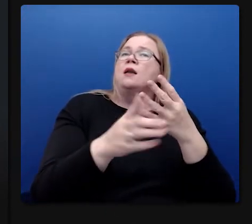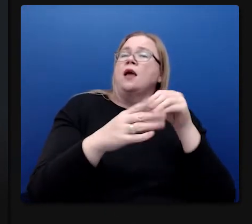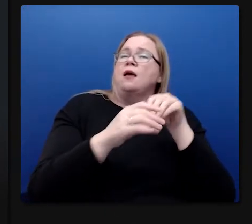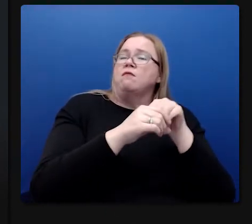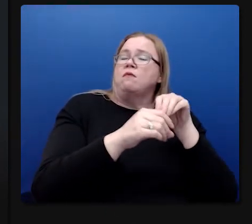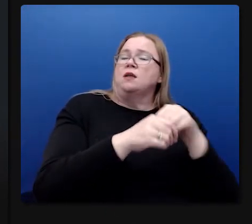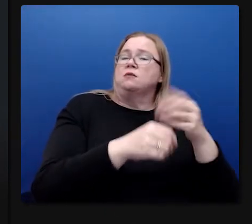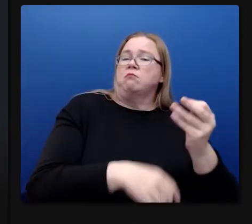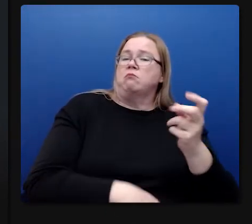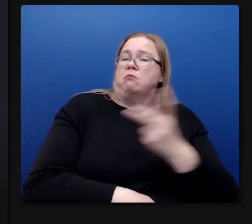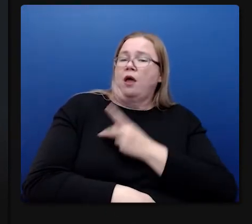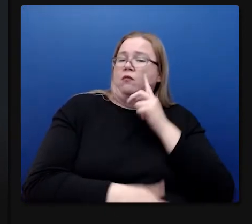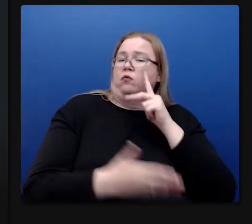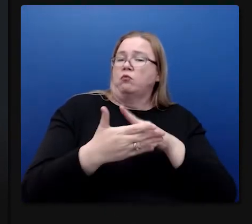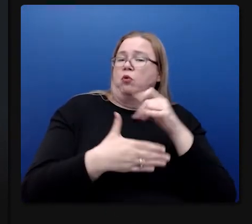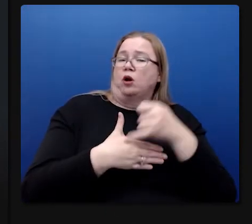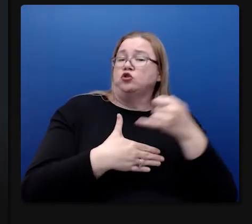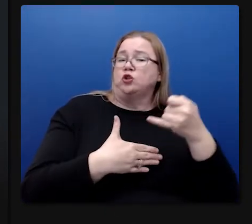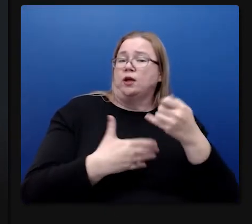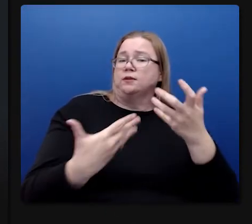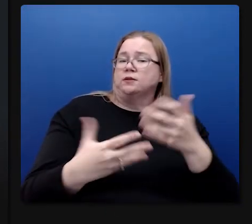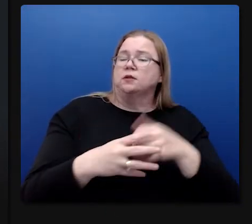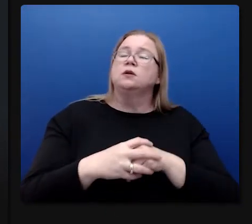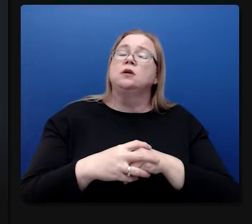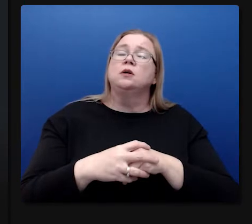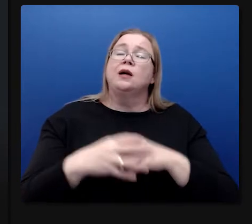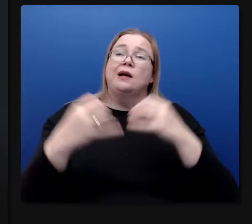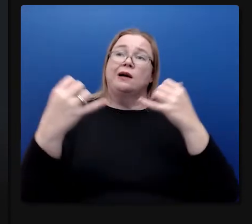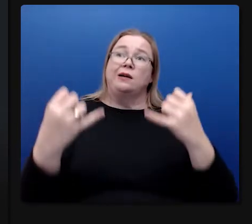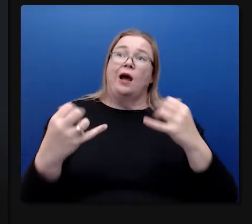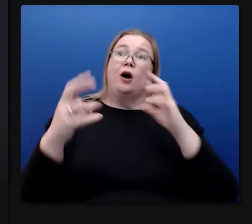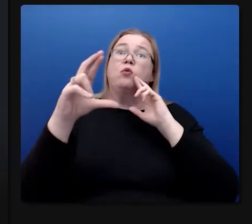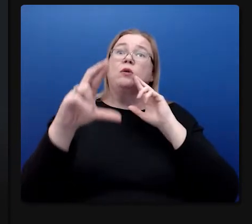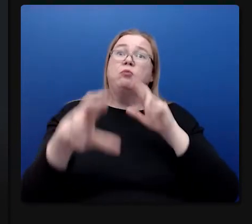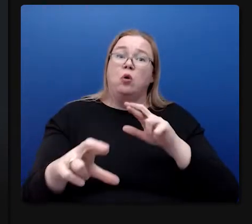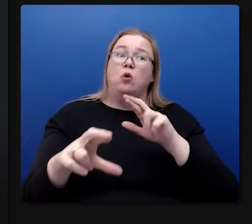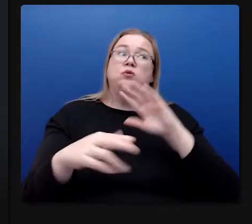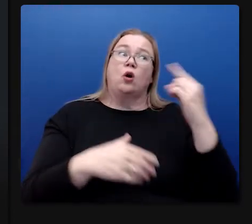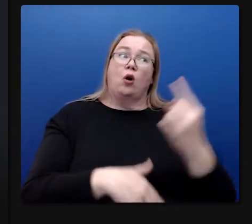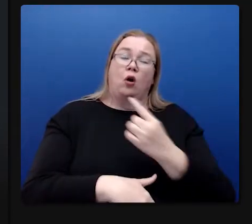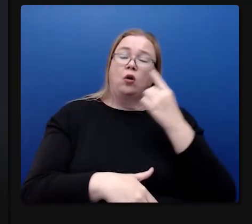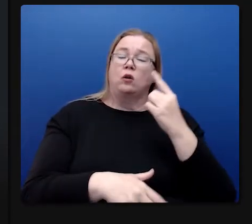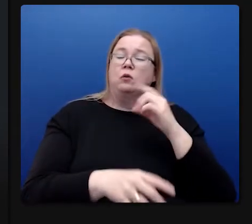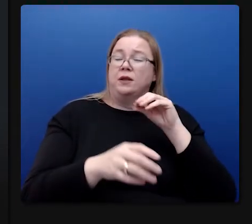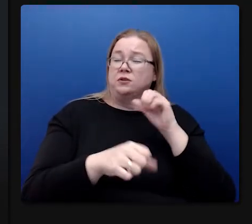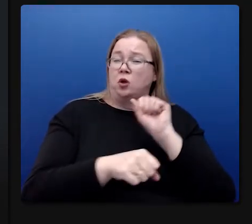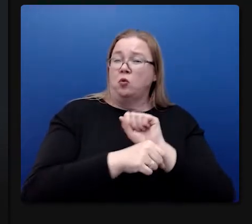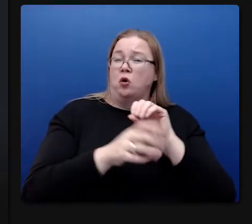for their products and their projects, rather. Now, although reporting is always a work in progress,